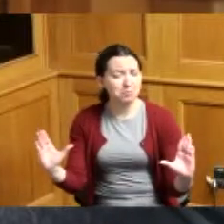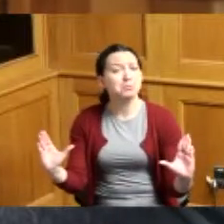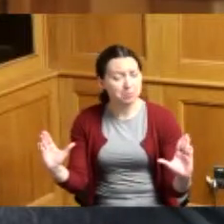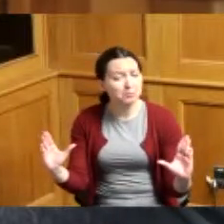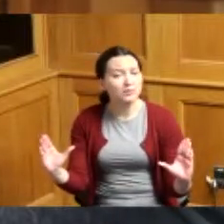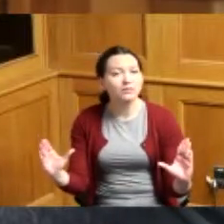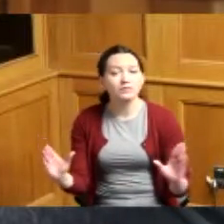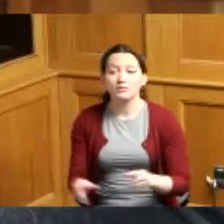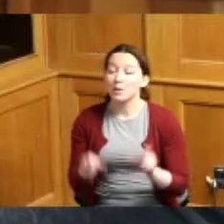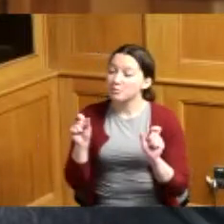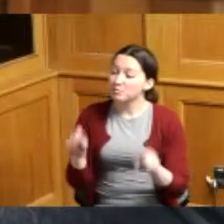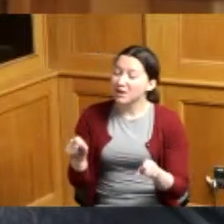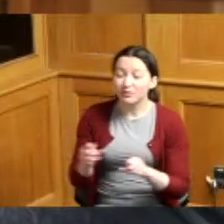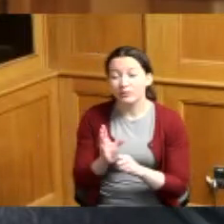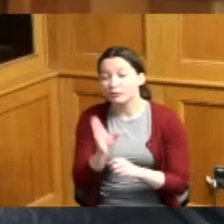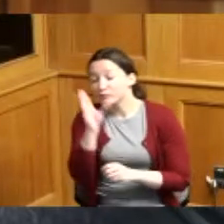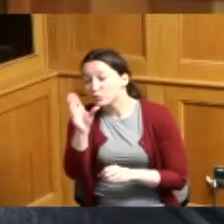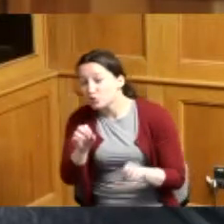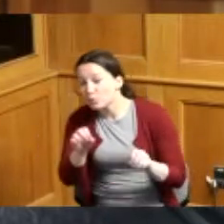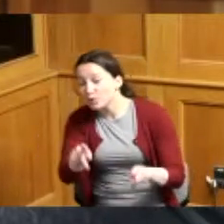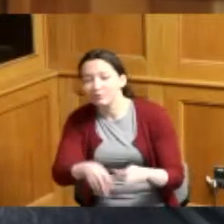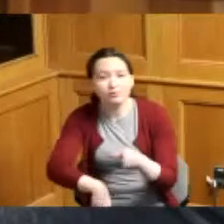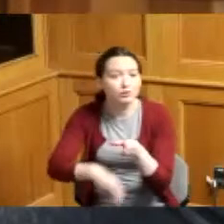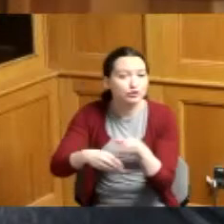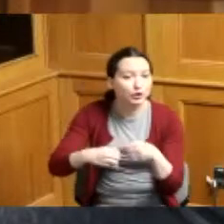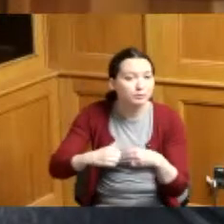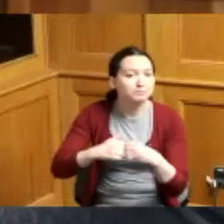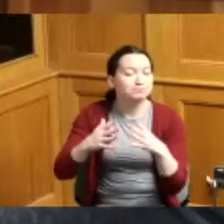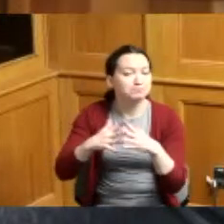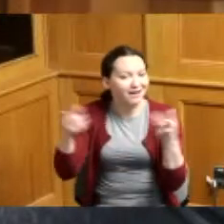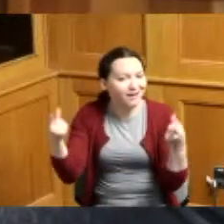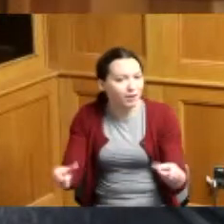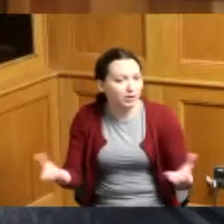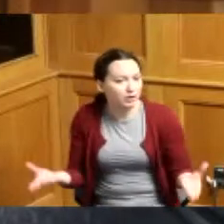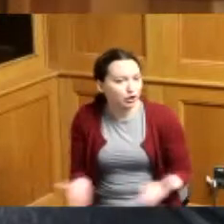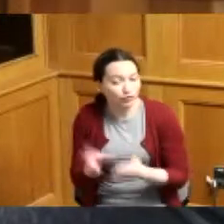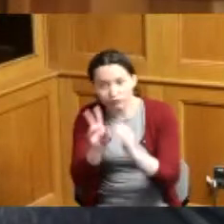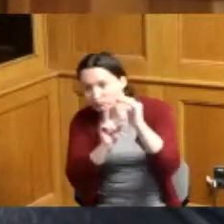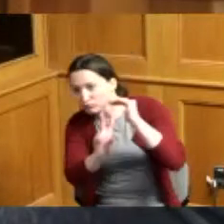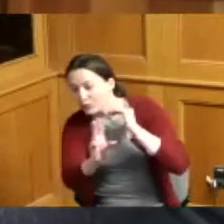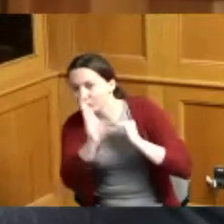to be potentially future opportunities for soccer events uh in in the future as I say whether it's